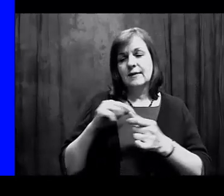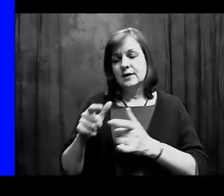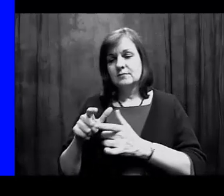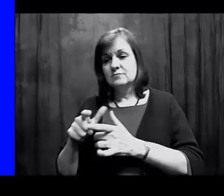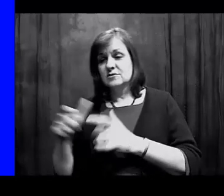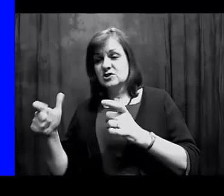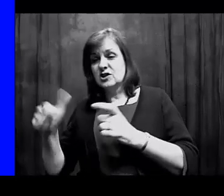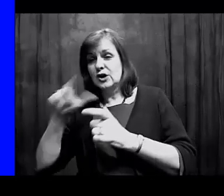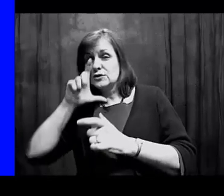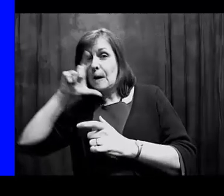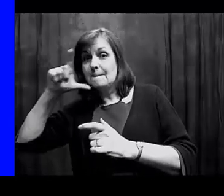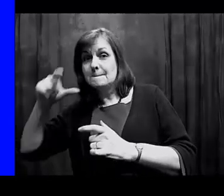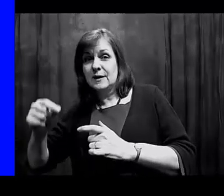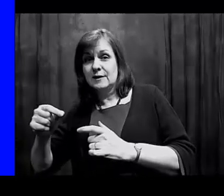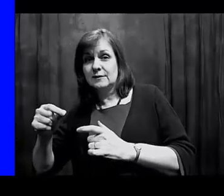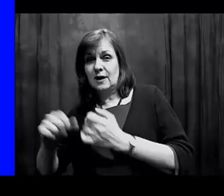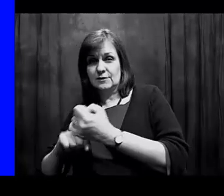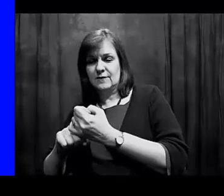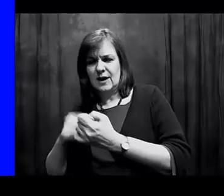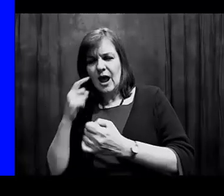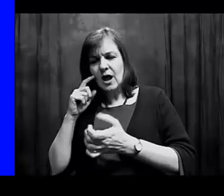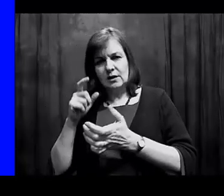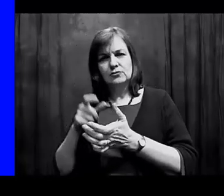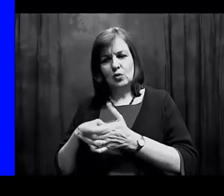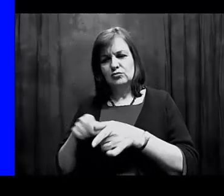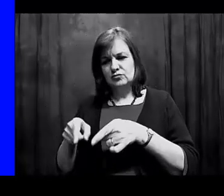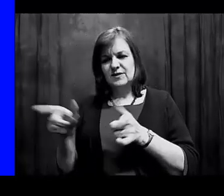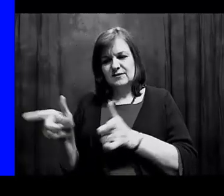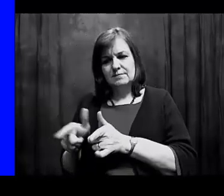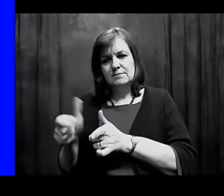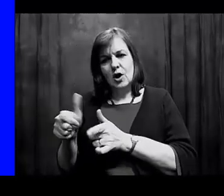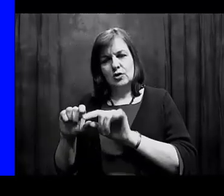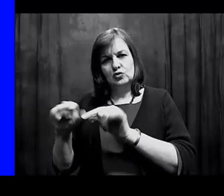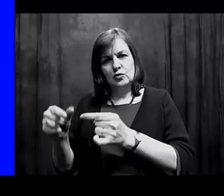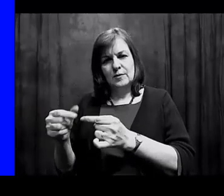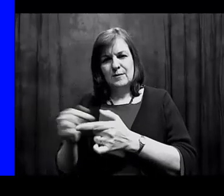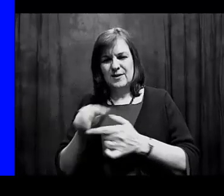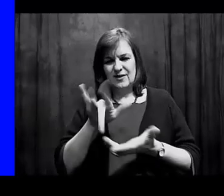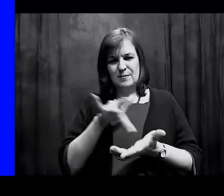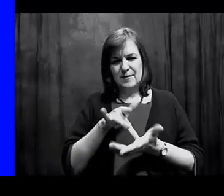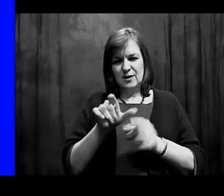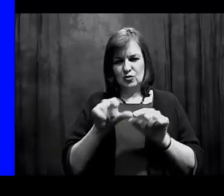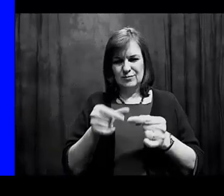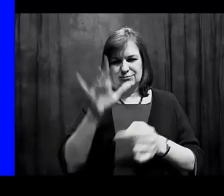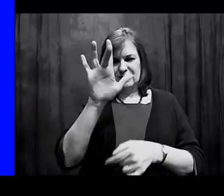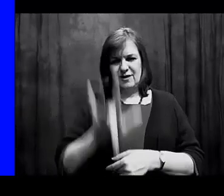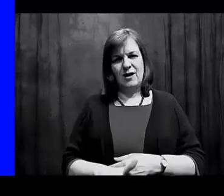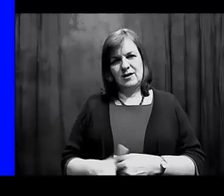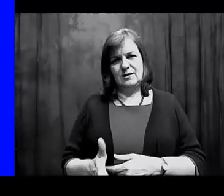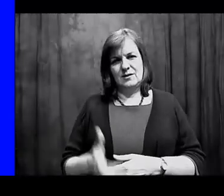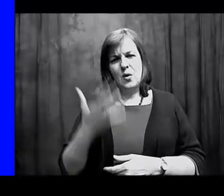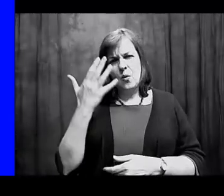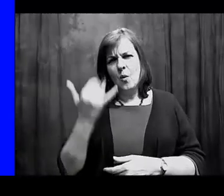larger beak group -- I agree is smaller [as far as number of total individuals] -- but you've gotten rid of everybody in the middle